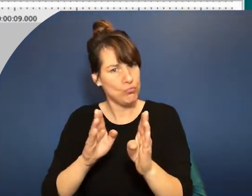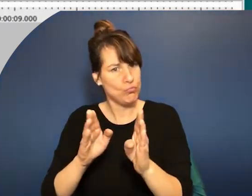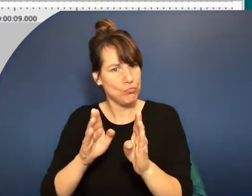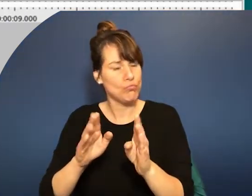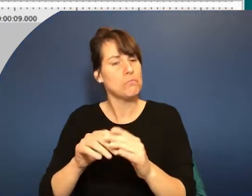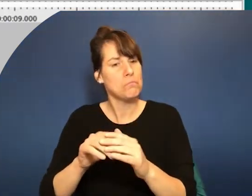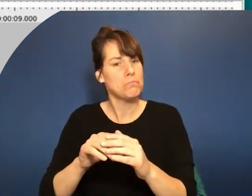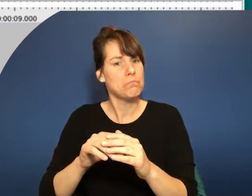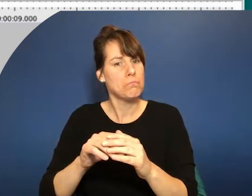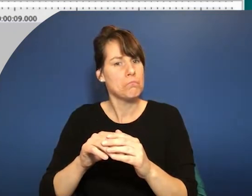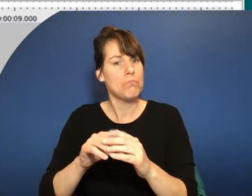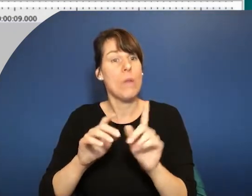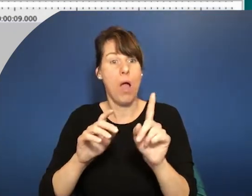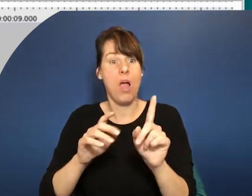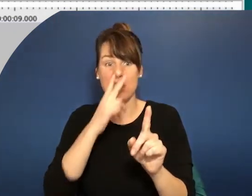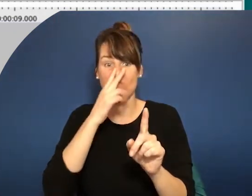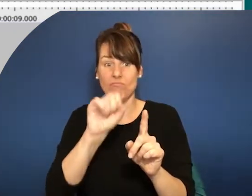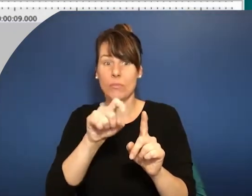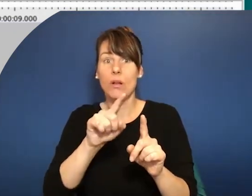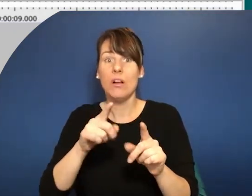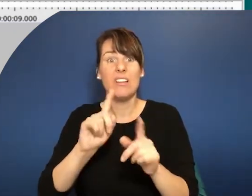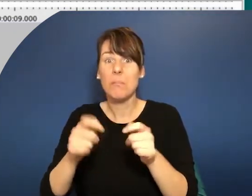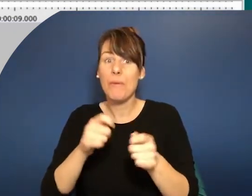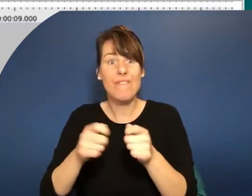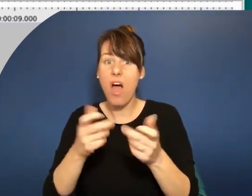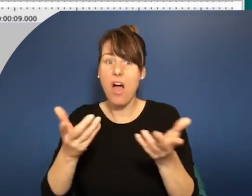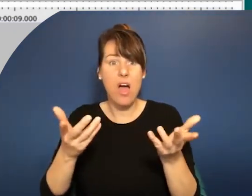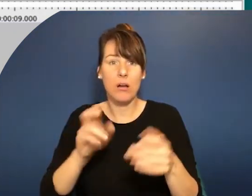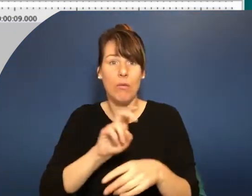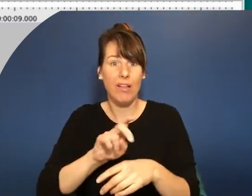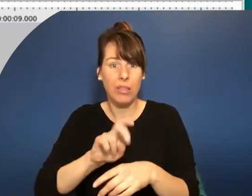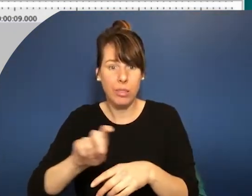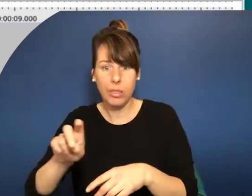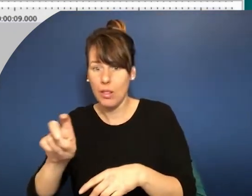like this. But my selections are not saved